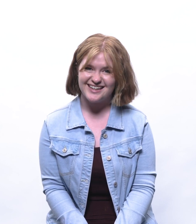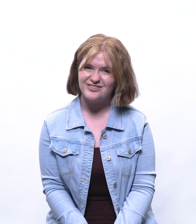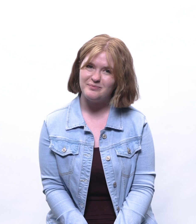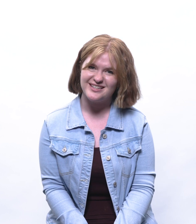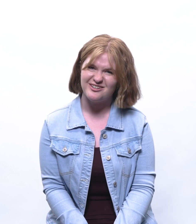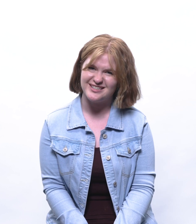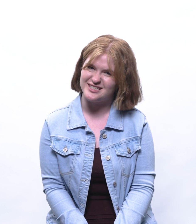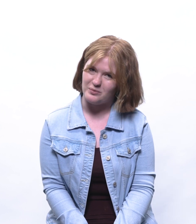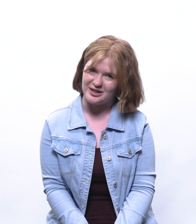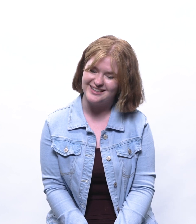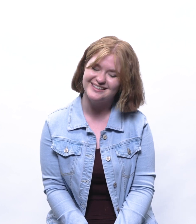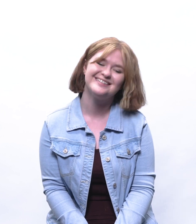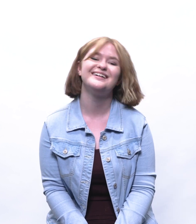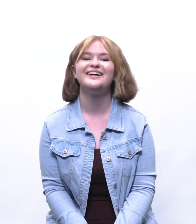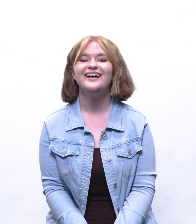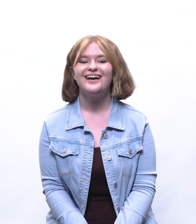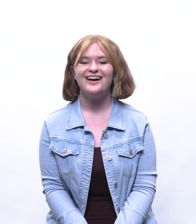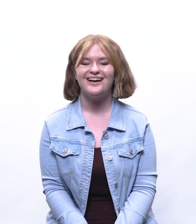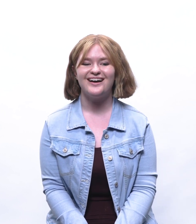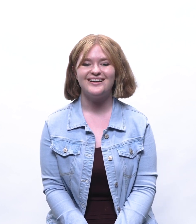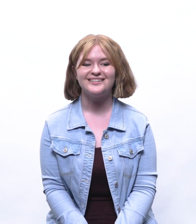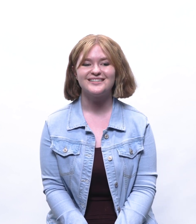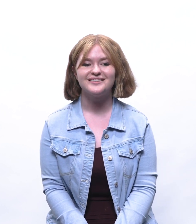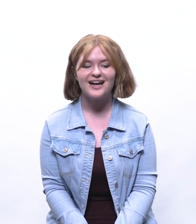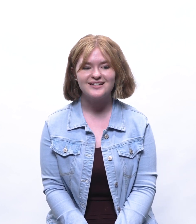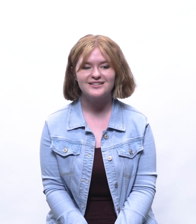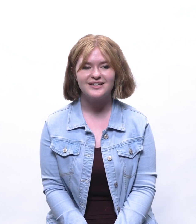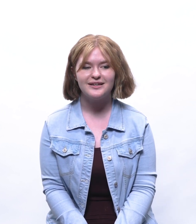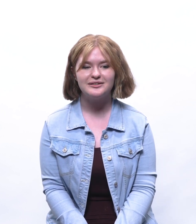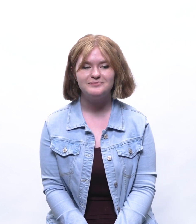kind of what makes the whole system work. And lastly,